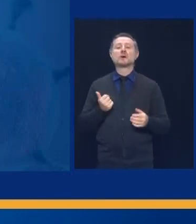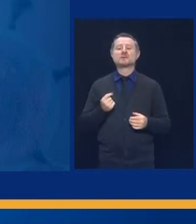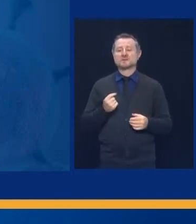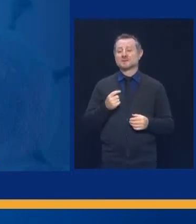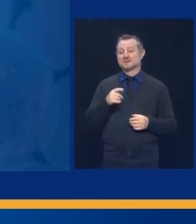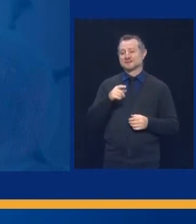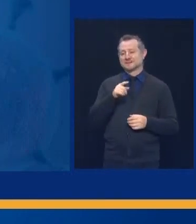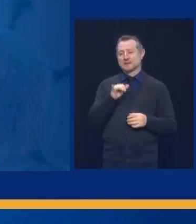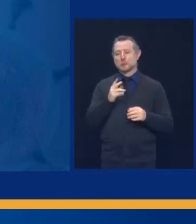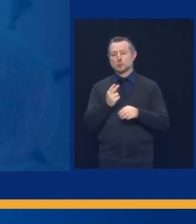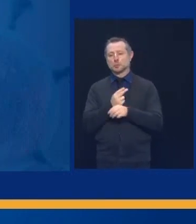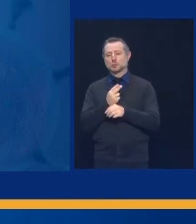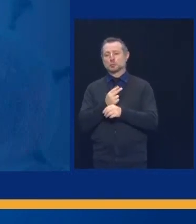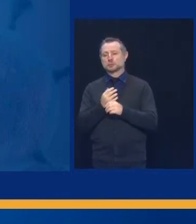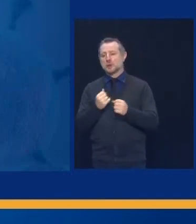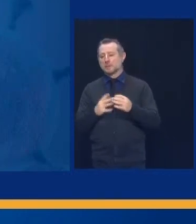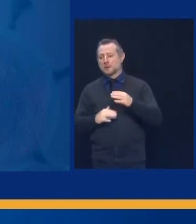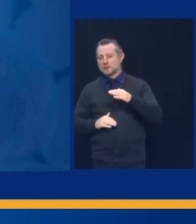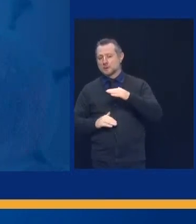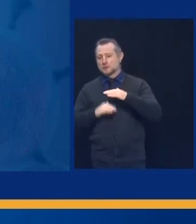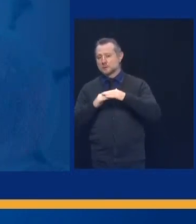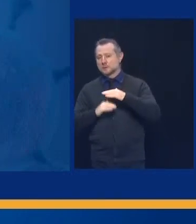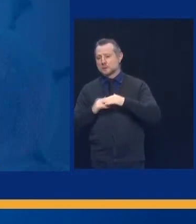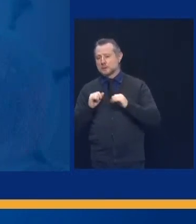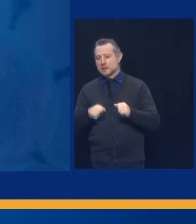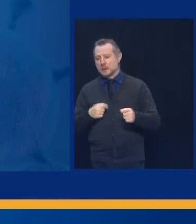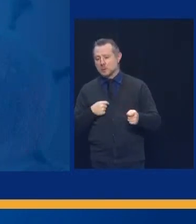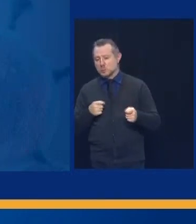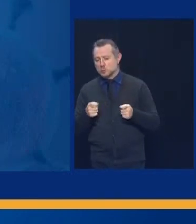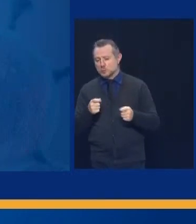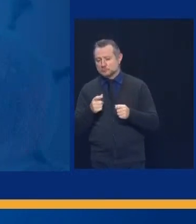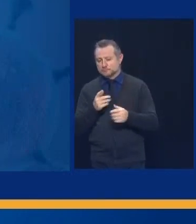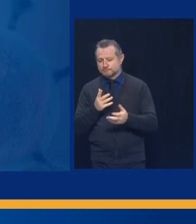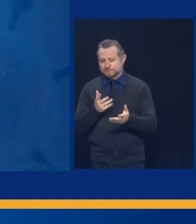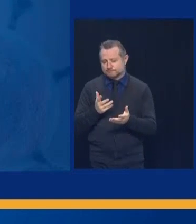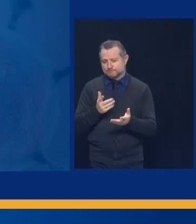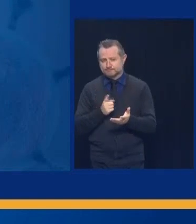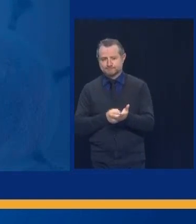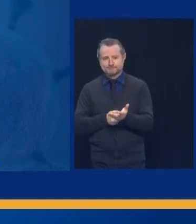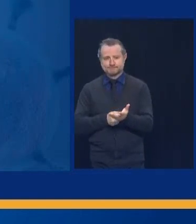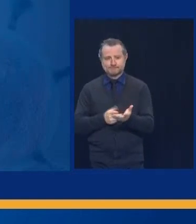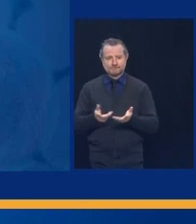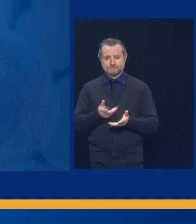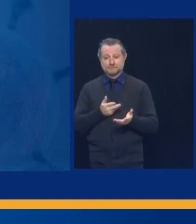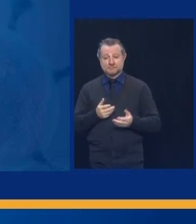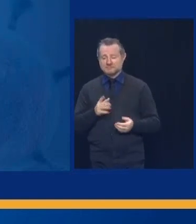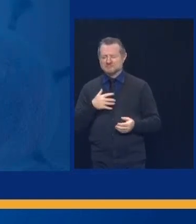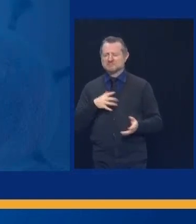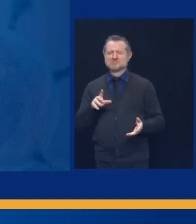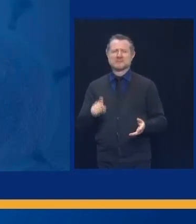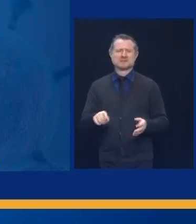FIGURE OUT HOW TO ADD ADD MINISTER IT TO THE AMERICAN PEOPLE. YOU HAVE TO CONTROL THE SPREPAD